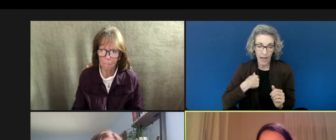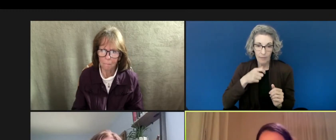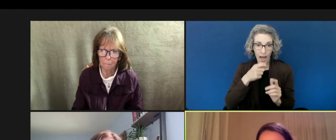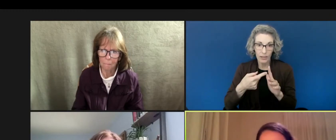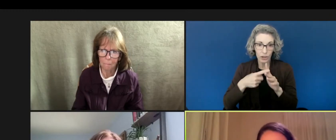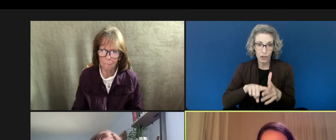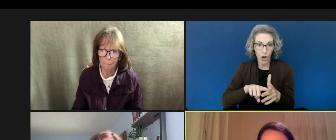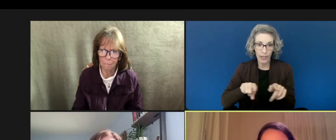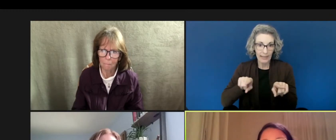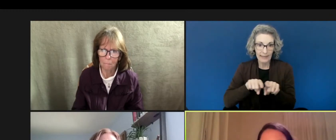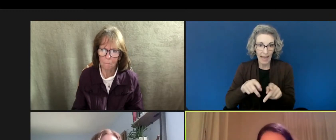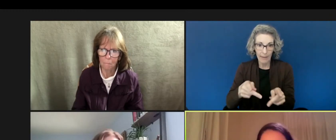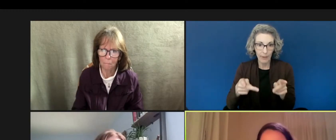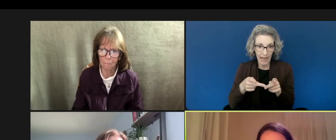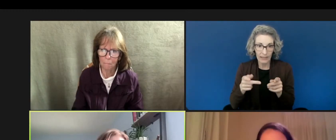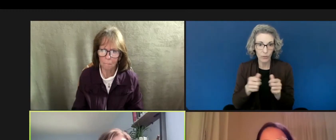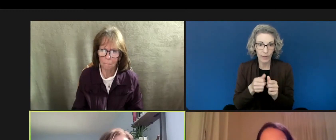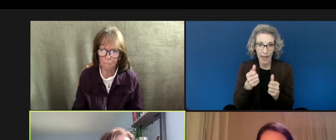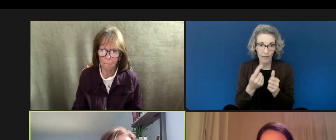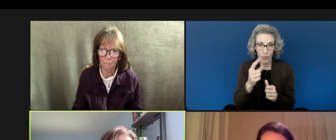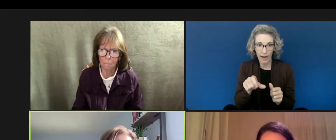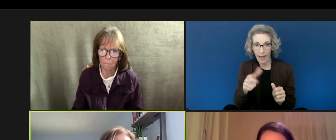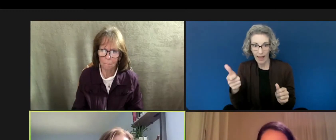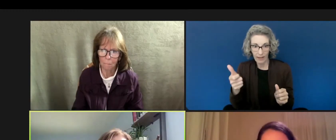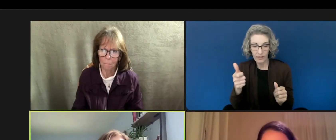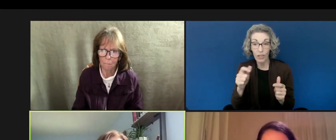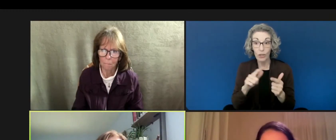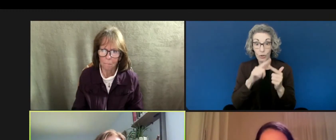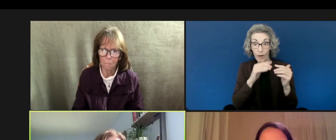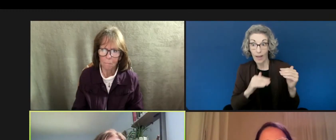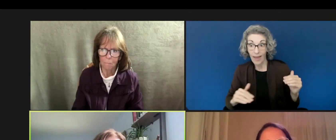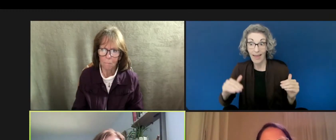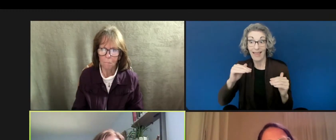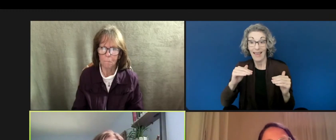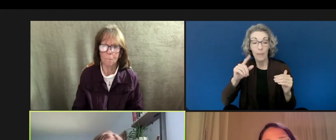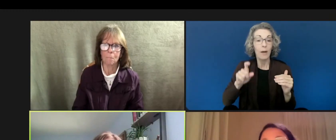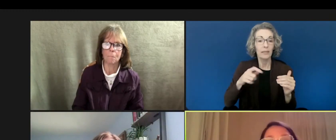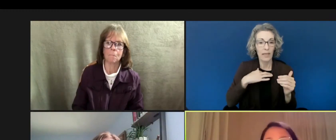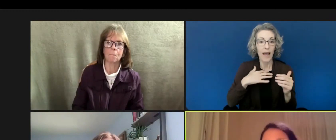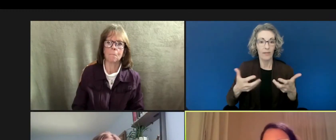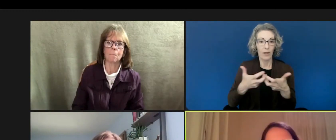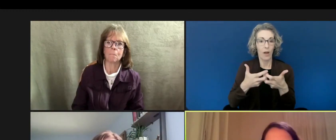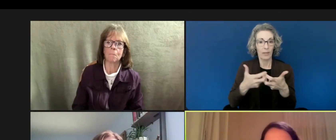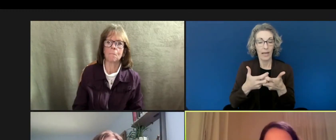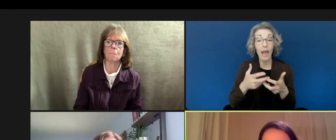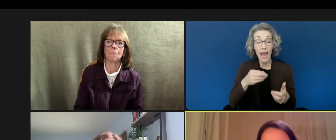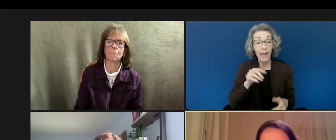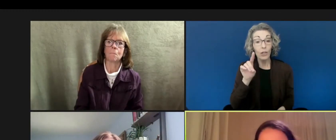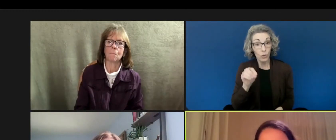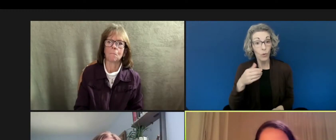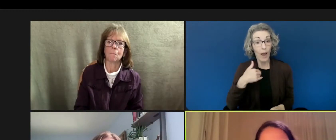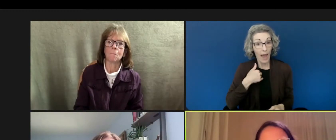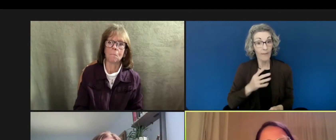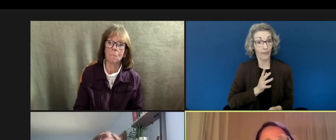point like everyone and to get to this point I need those accommodations. And I do have a formal letter and everything.